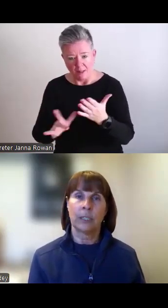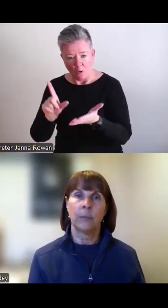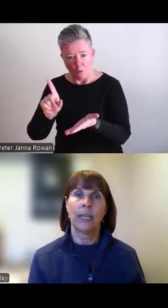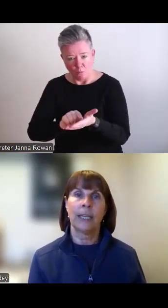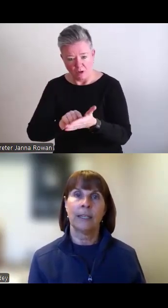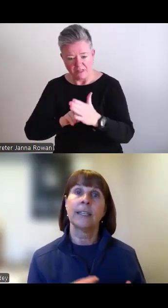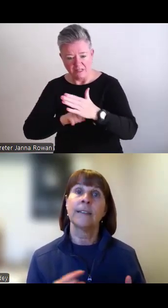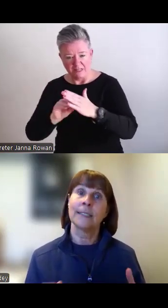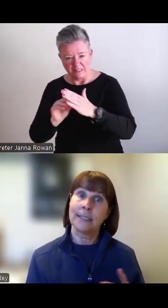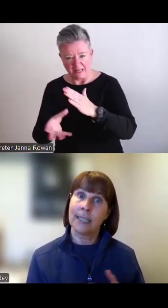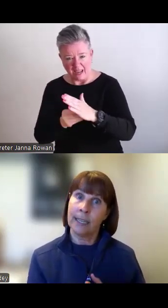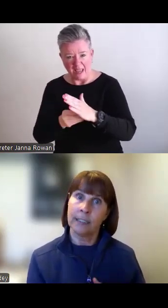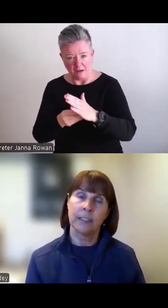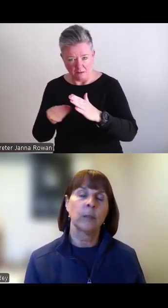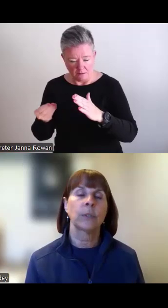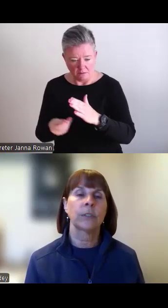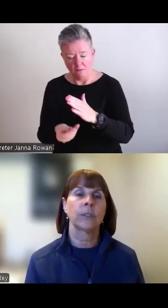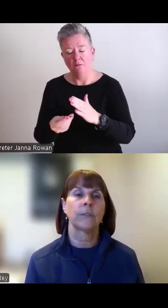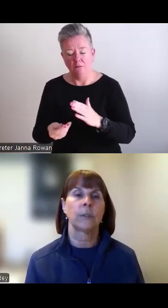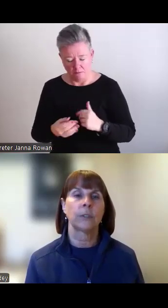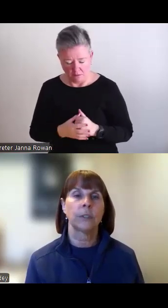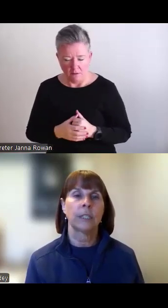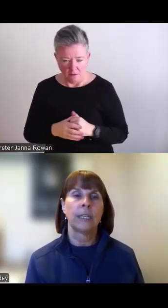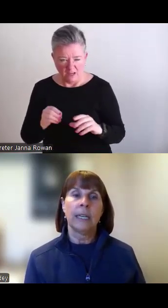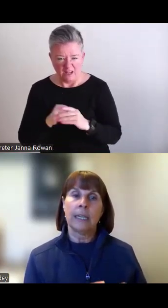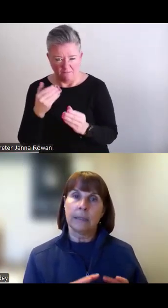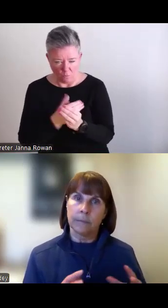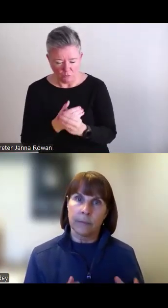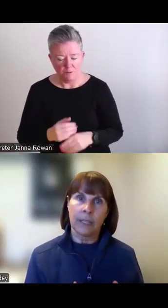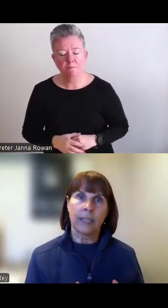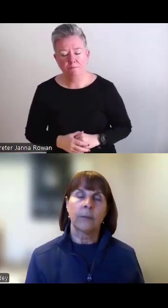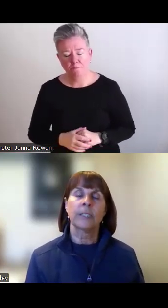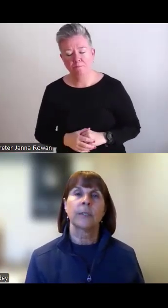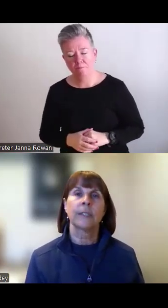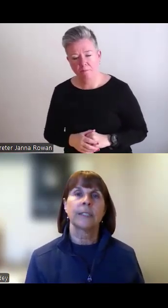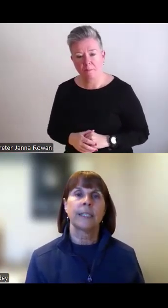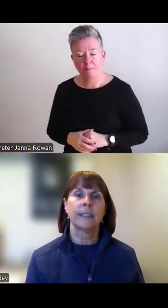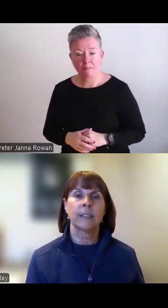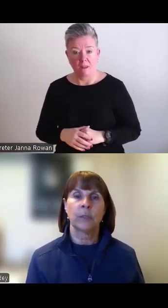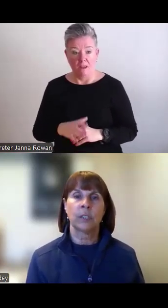completed by hand, and then scanned and put into the folder. Likewise with the data